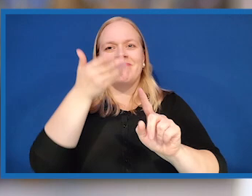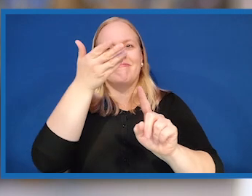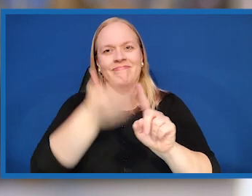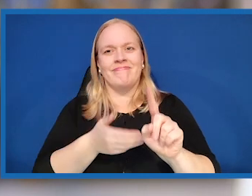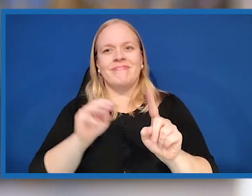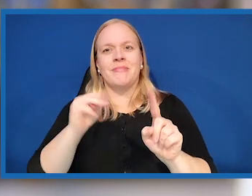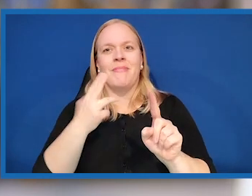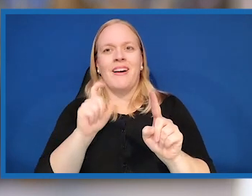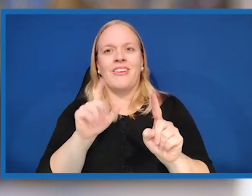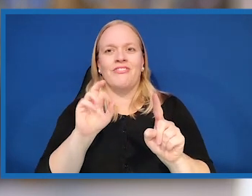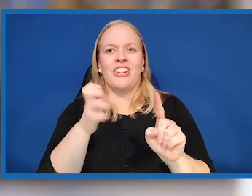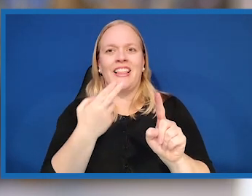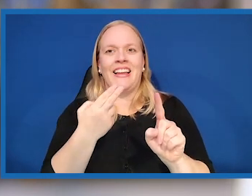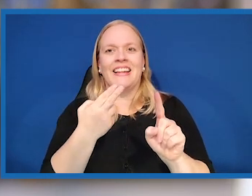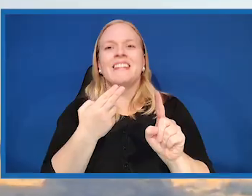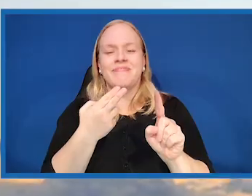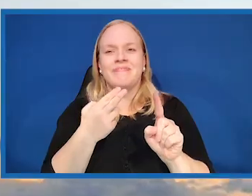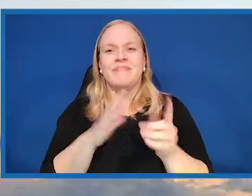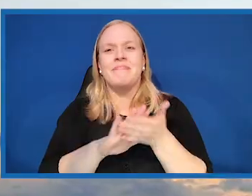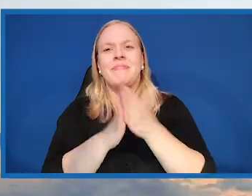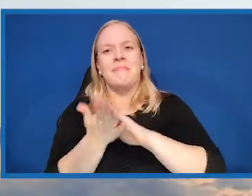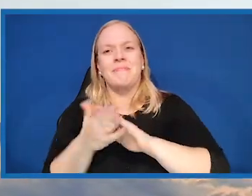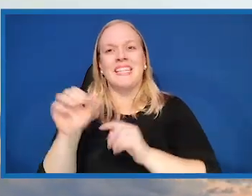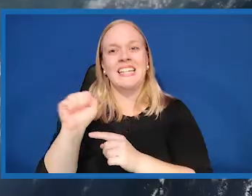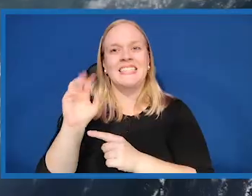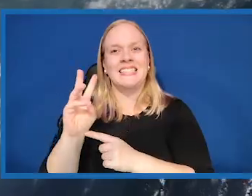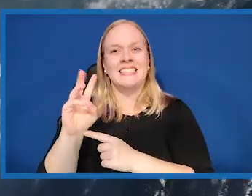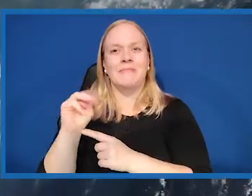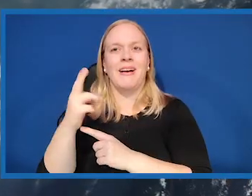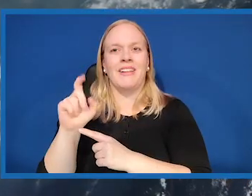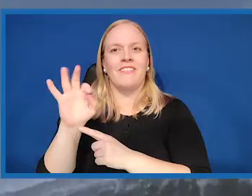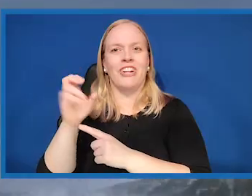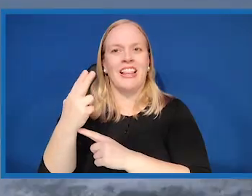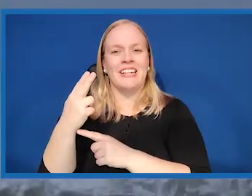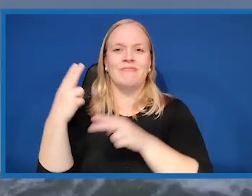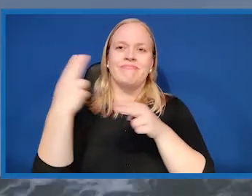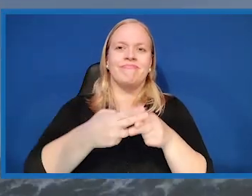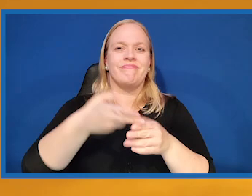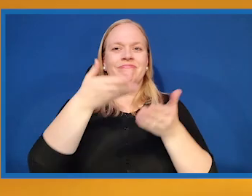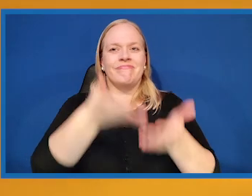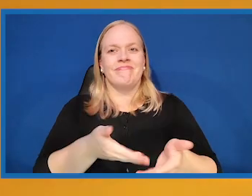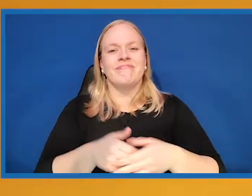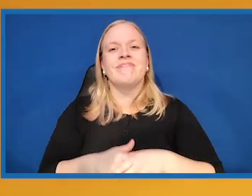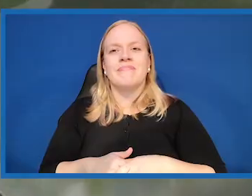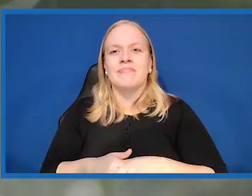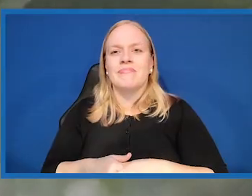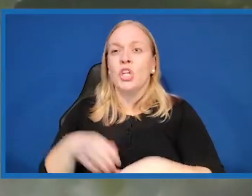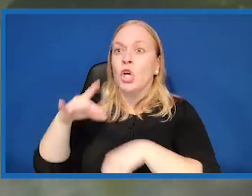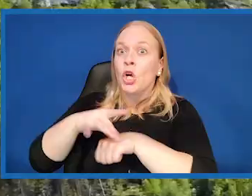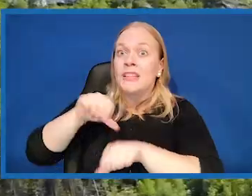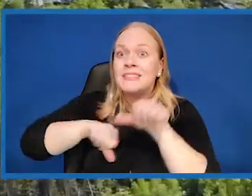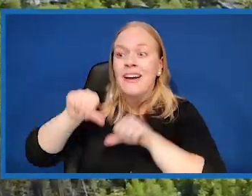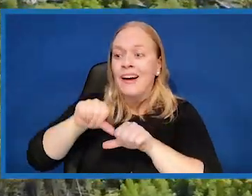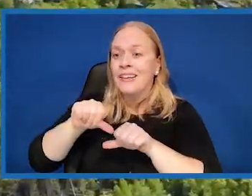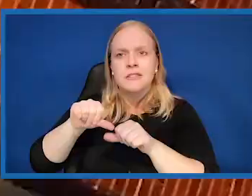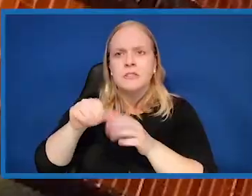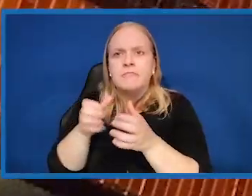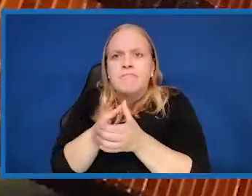UH, SENTINEL-6A AFTER MIKE. EARTH SYSTEM SCIENCE IS BIGGER THAN ANY PARTICULAR AGENCY, IT'S BIGGER THAN